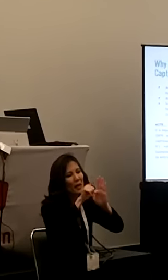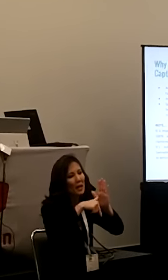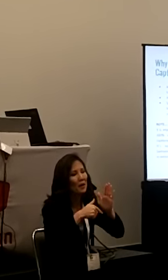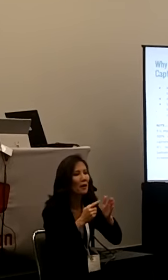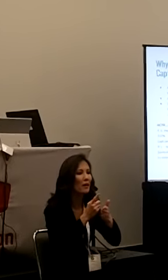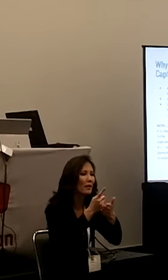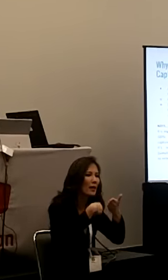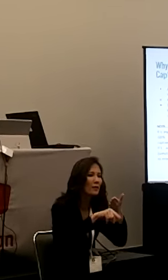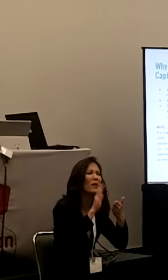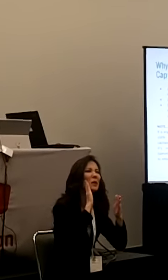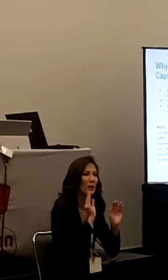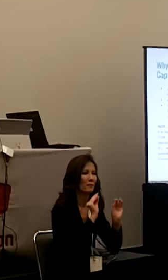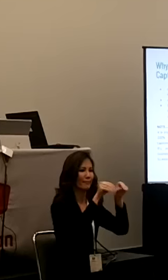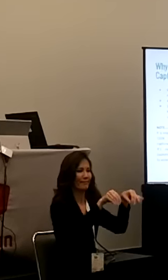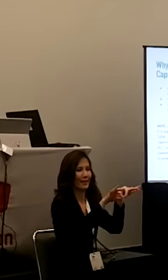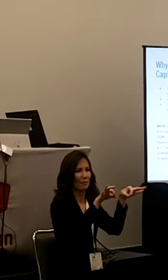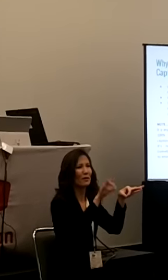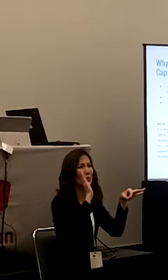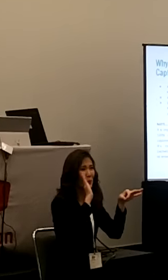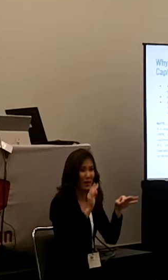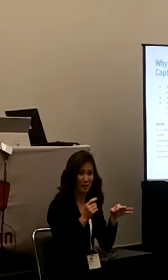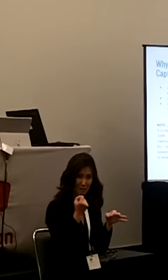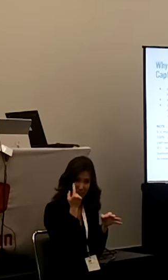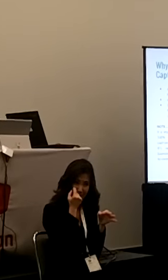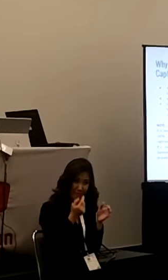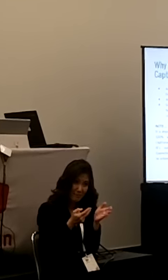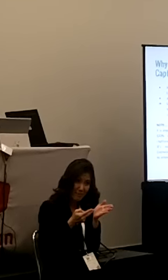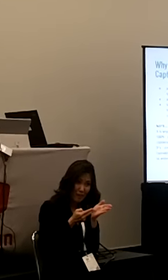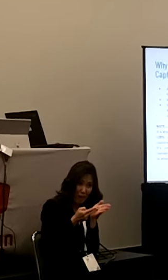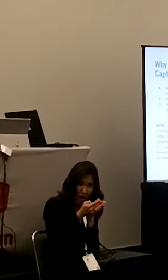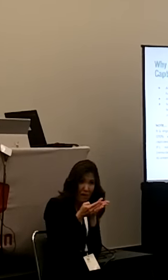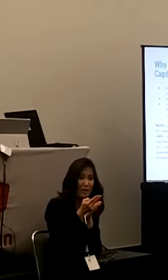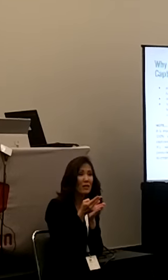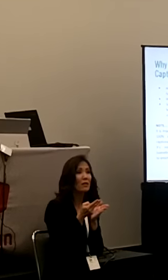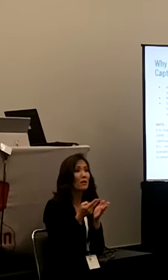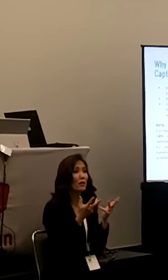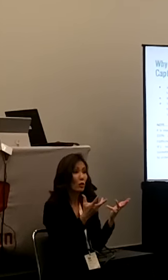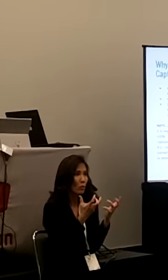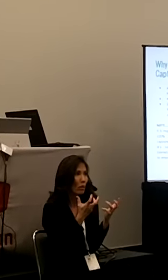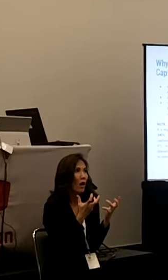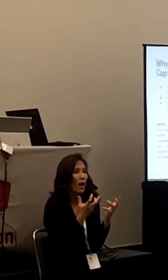"we'll have the caption up." And honestly, to be 100% accessible,